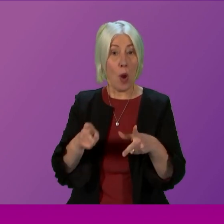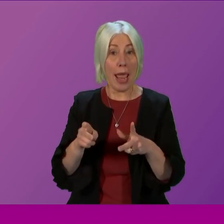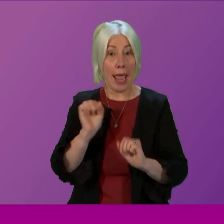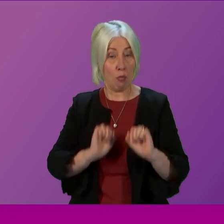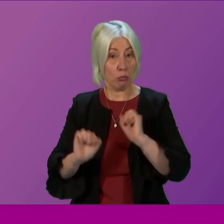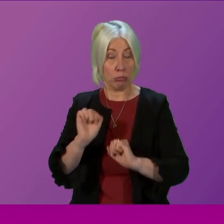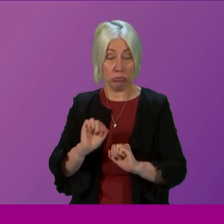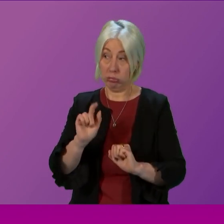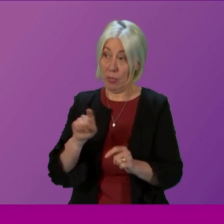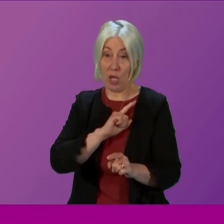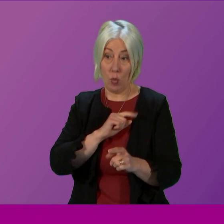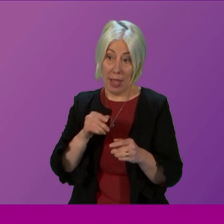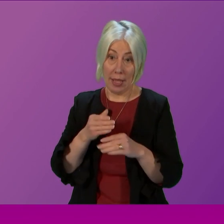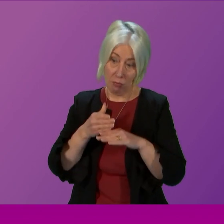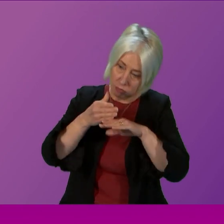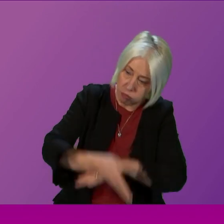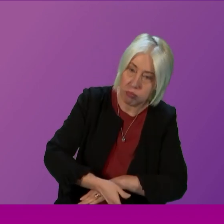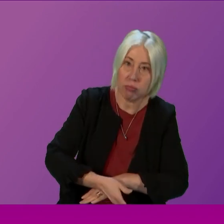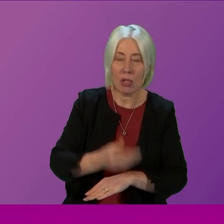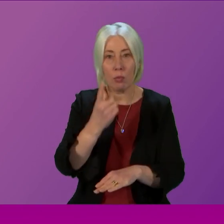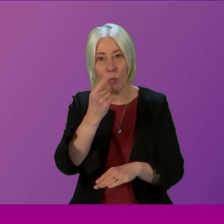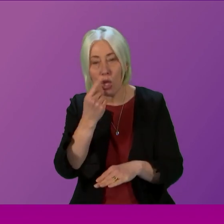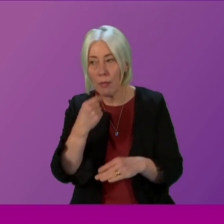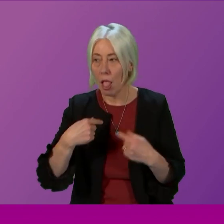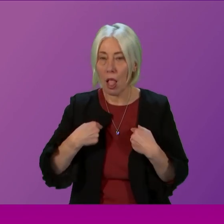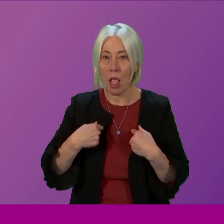is doing so much to tackle poverty—as much as we can—within our powers and resources.